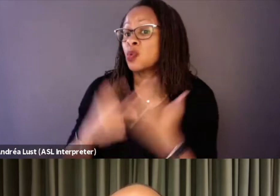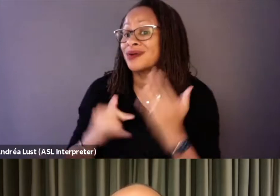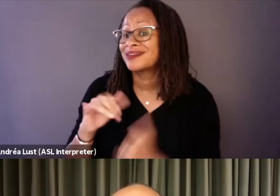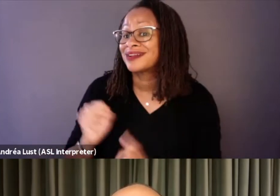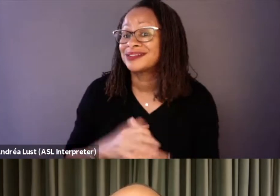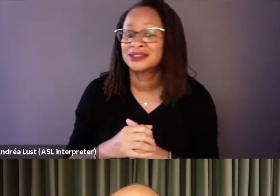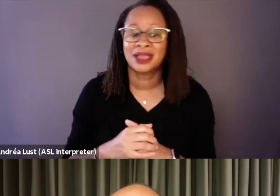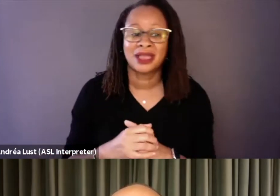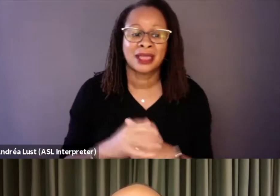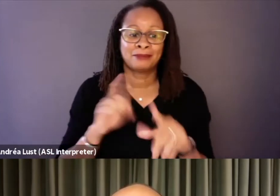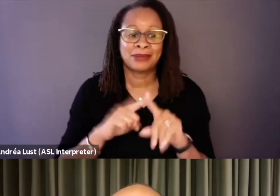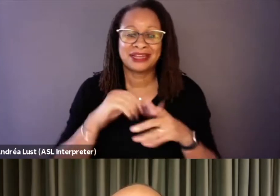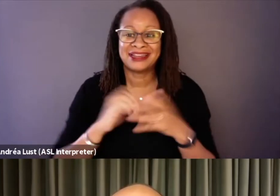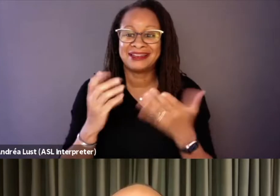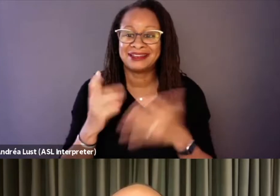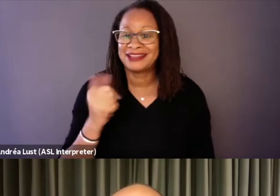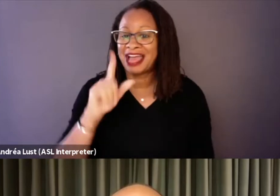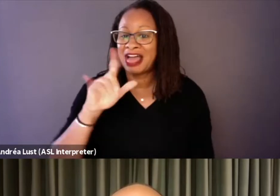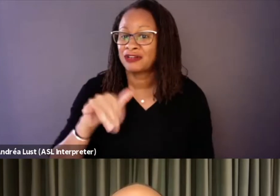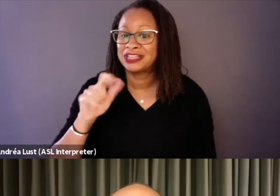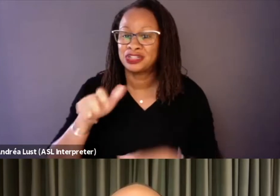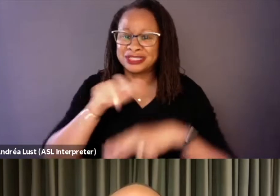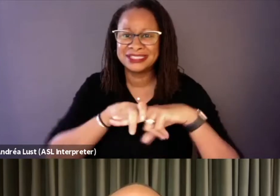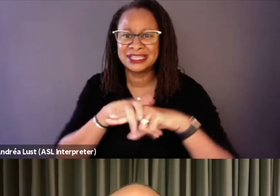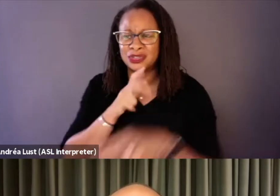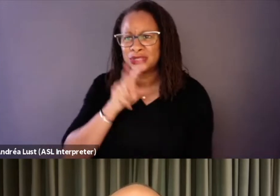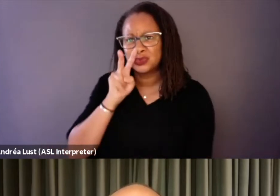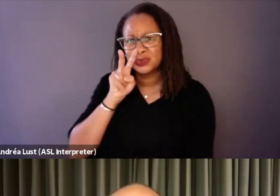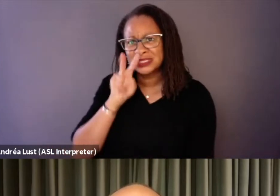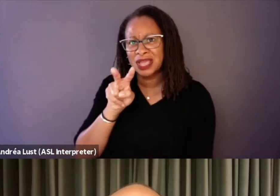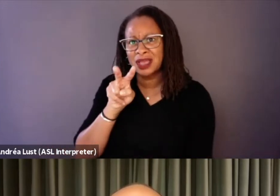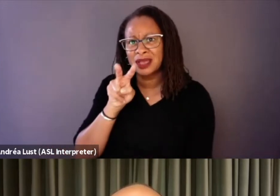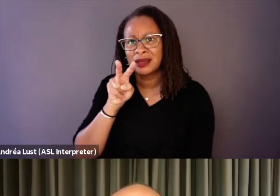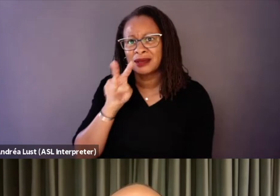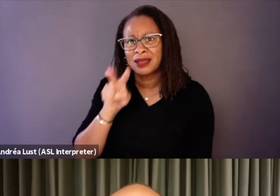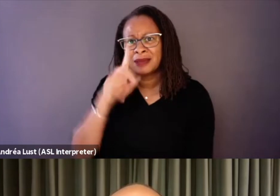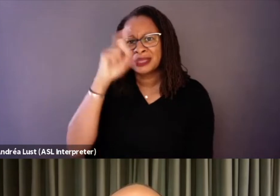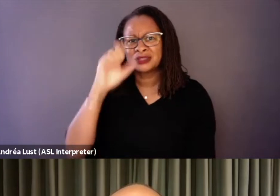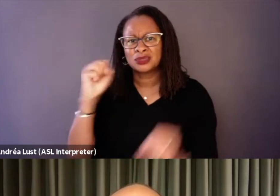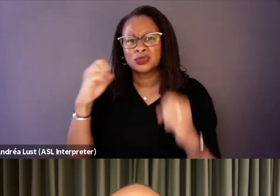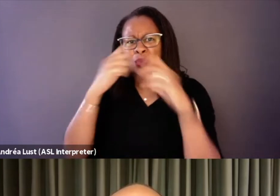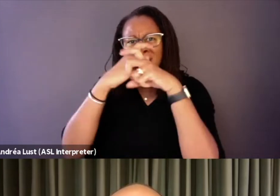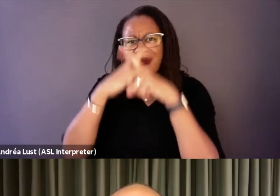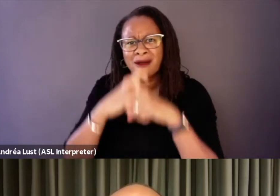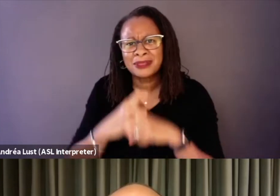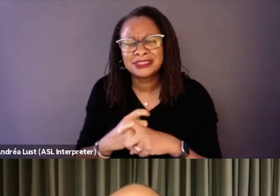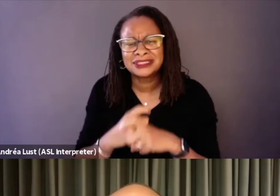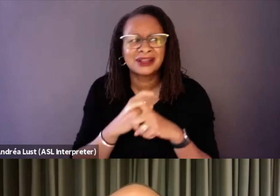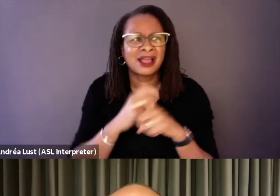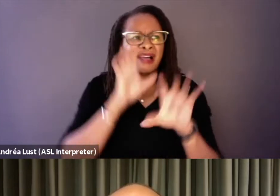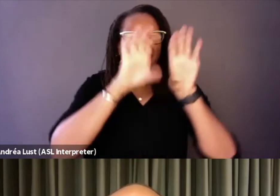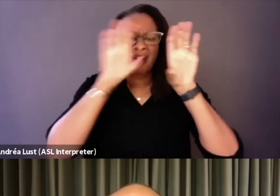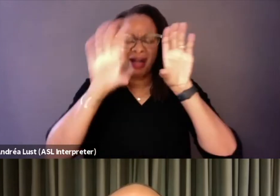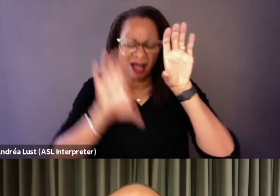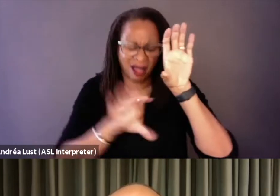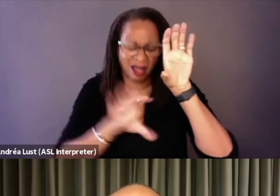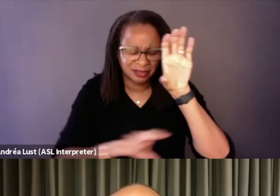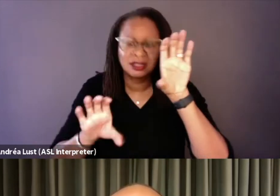in a gallery you kind of have to sit there and stare at it because it's so complicated and it's a collage of all these things and ideas